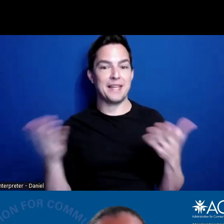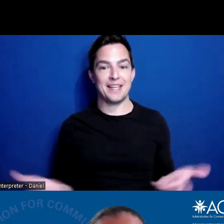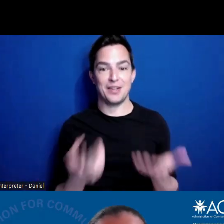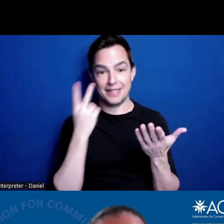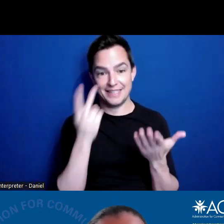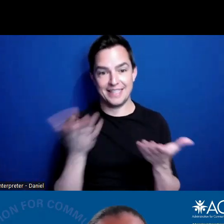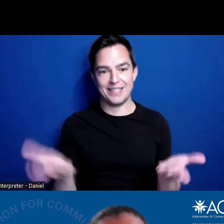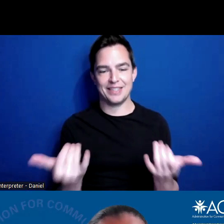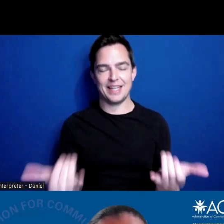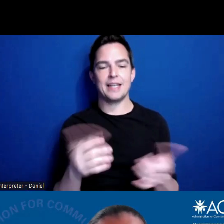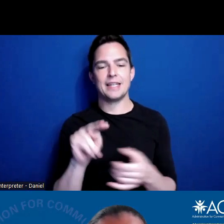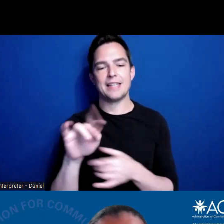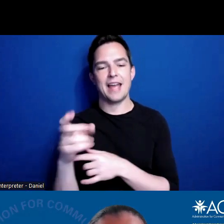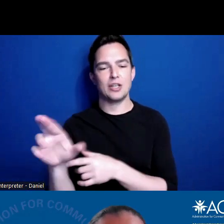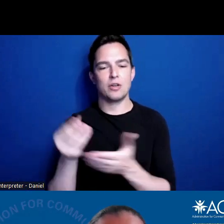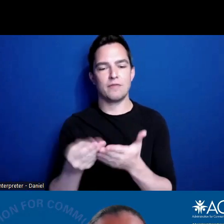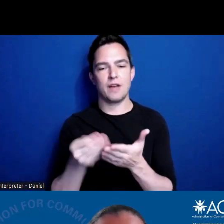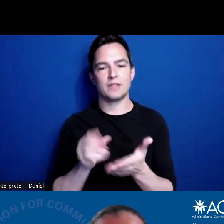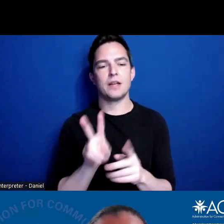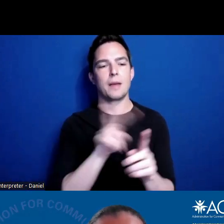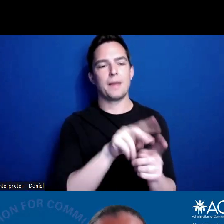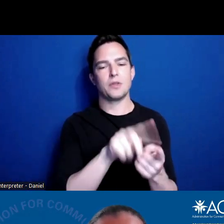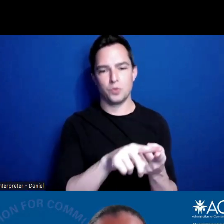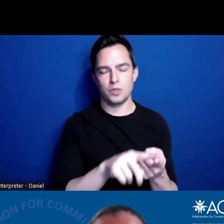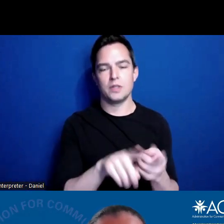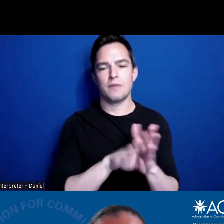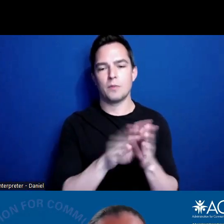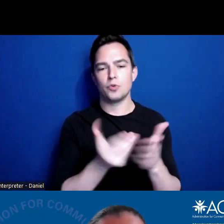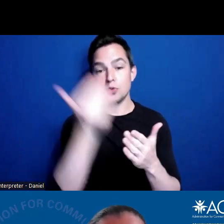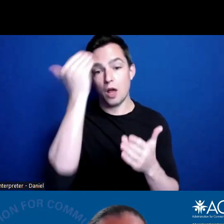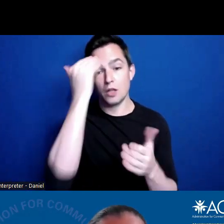NIDILRR funds applied research towards the development of new knowledge and innovative technological